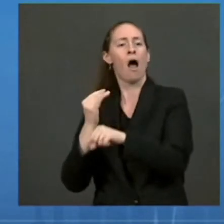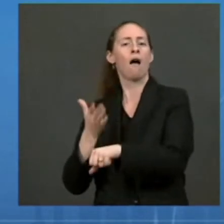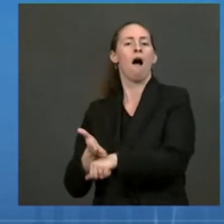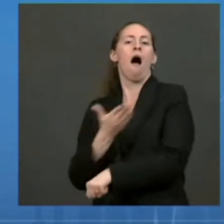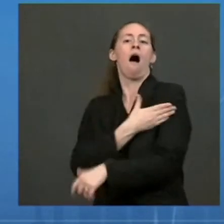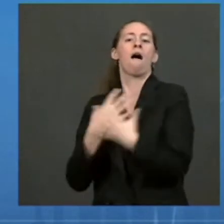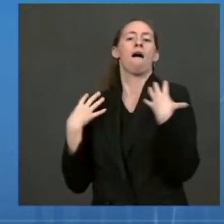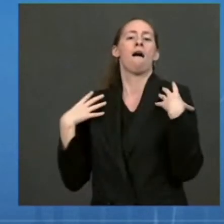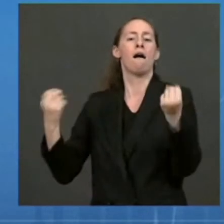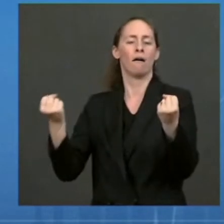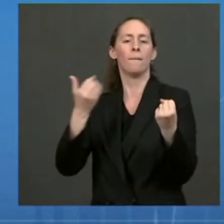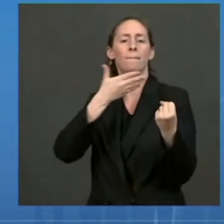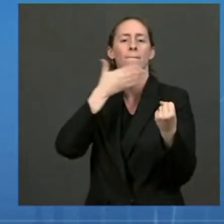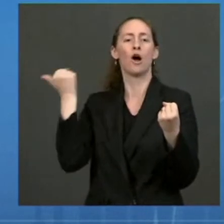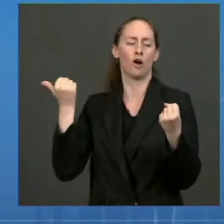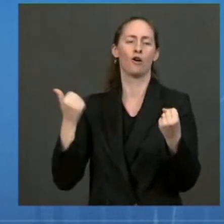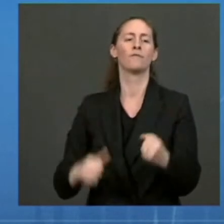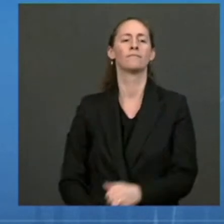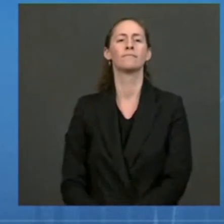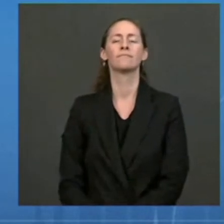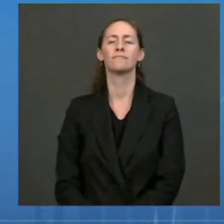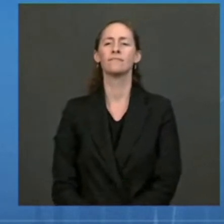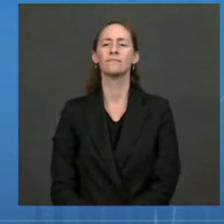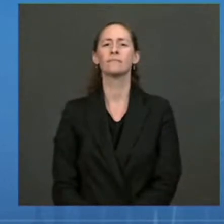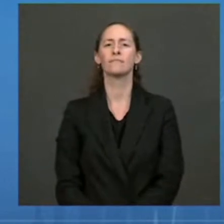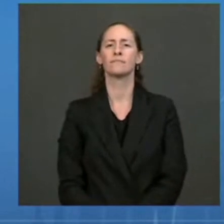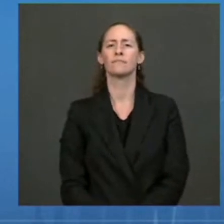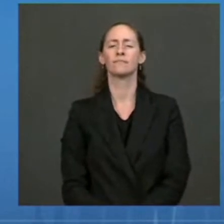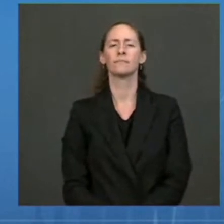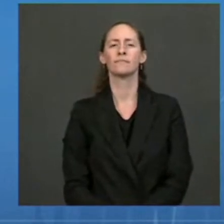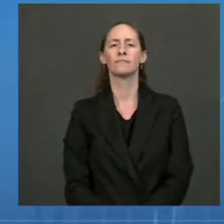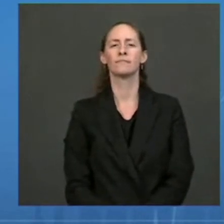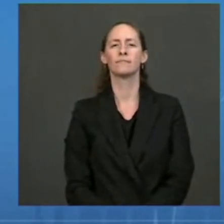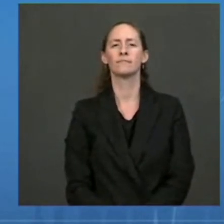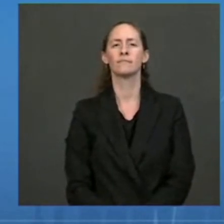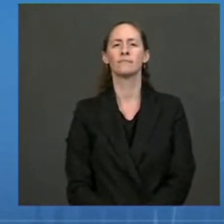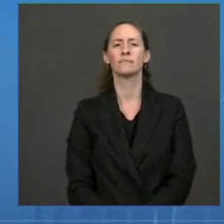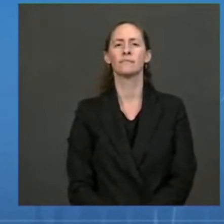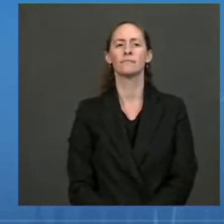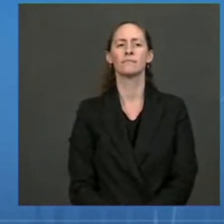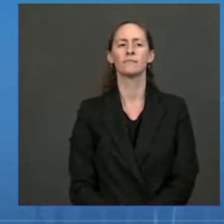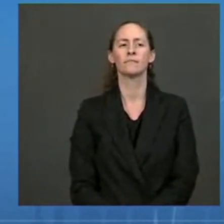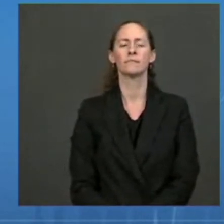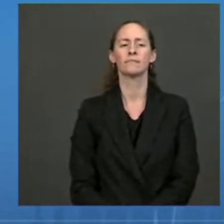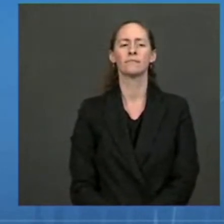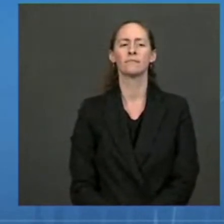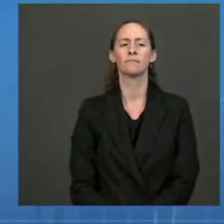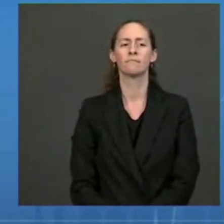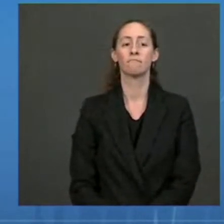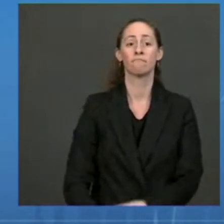COVID TO ENHANCE RECOVERY .